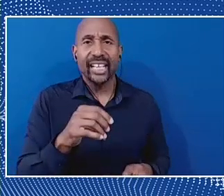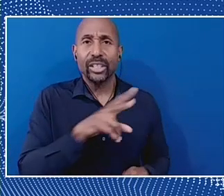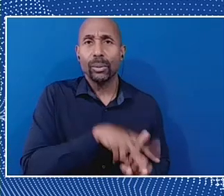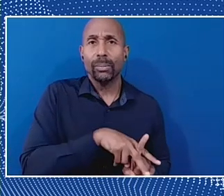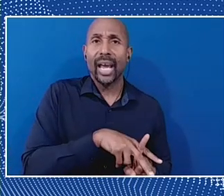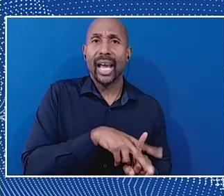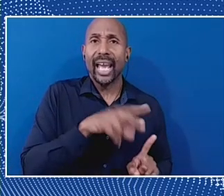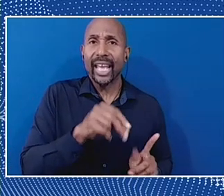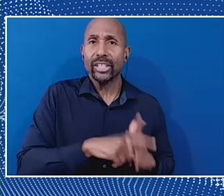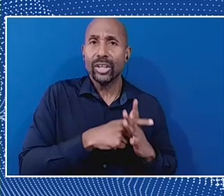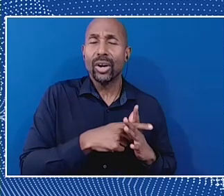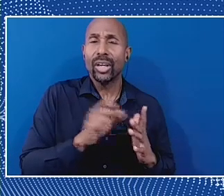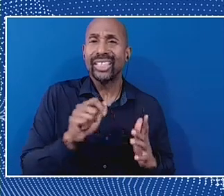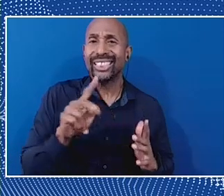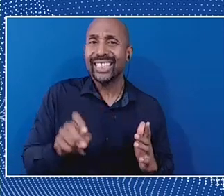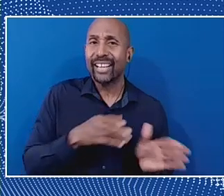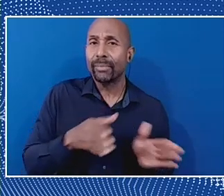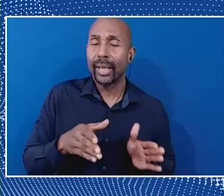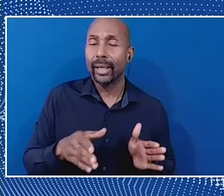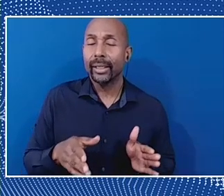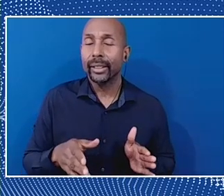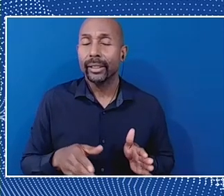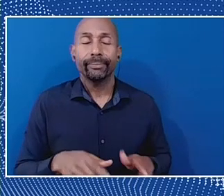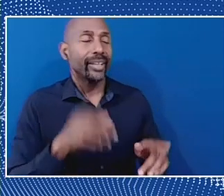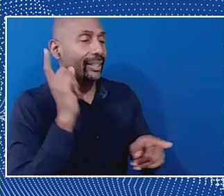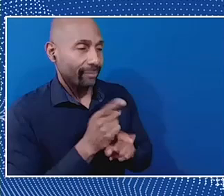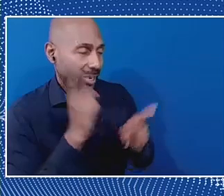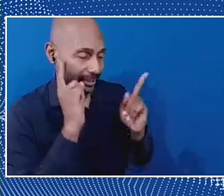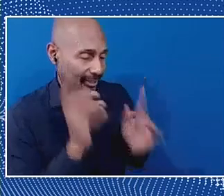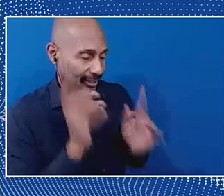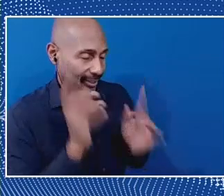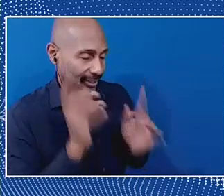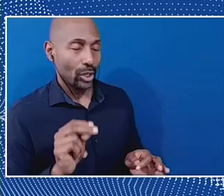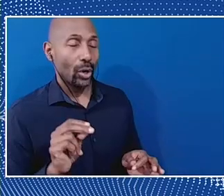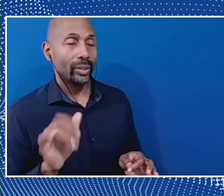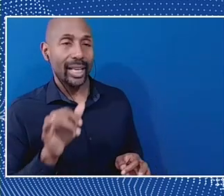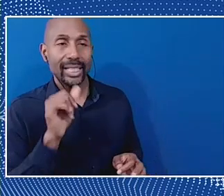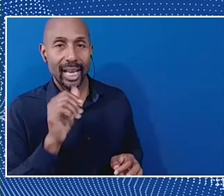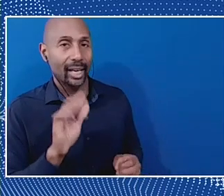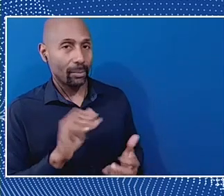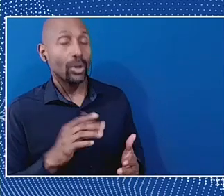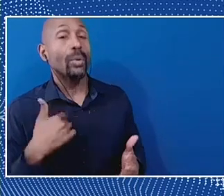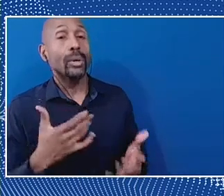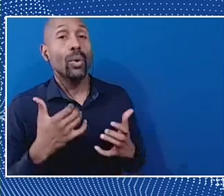We are taking a holistic approach where we can and using everything that we can